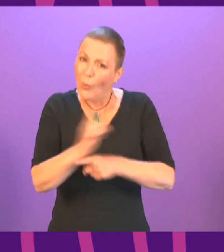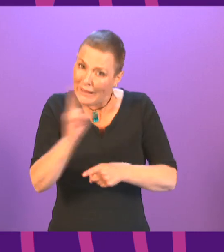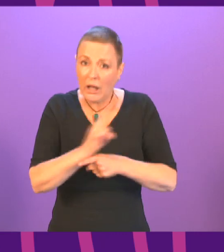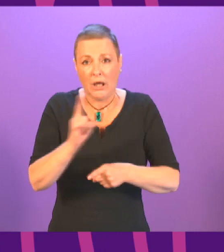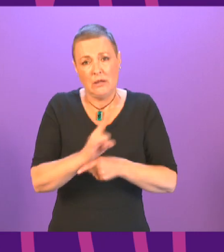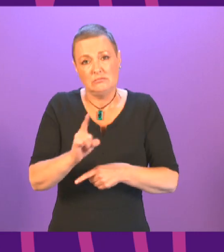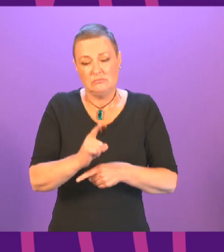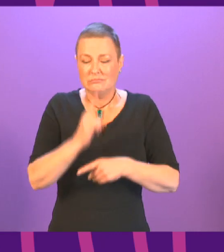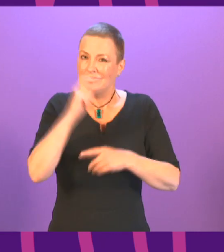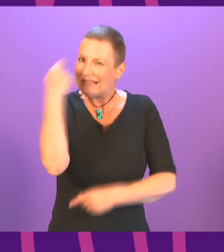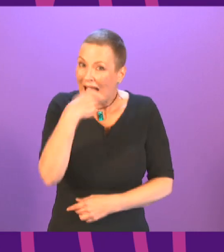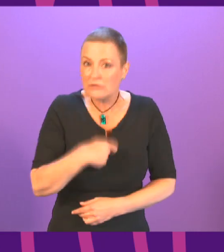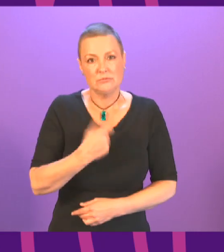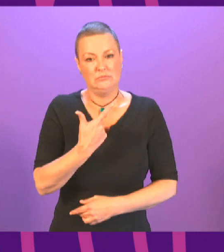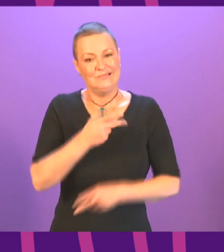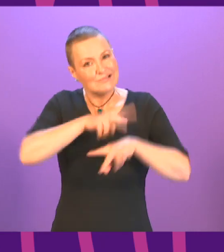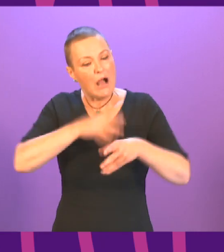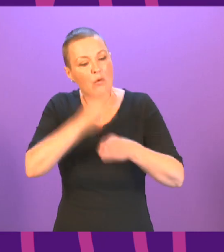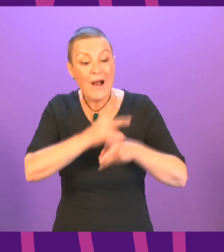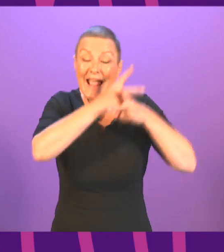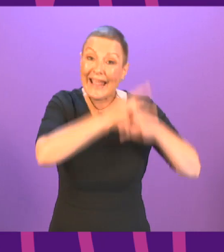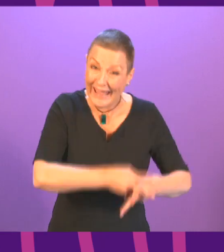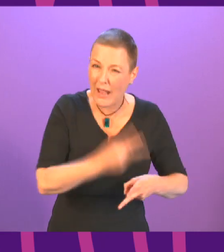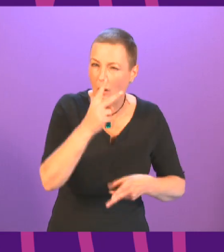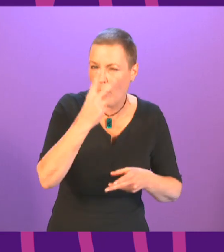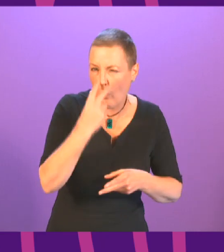testing of staff in care homes, given their vulnerability.